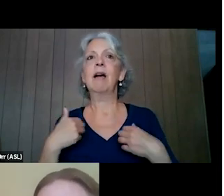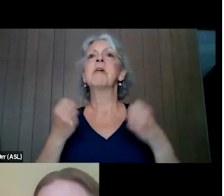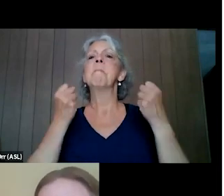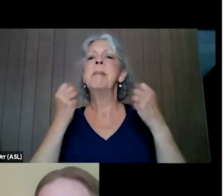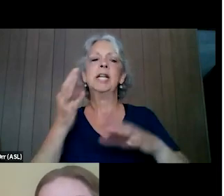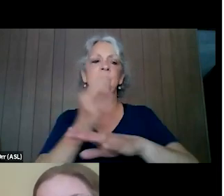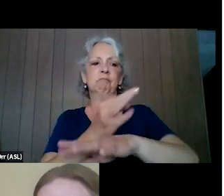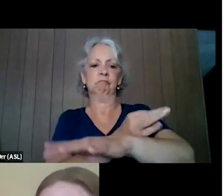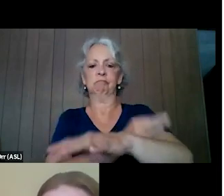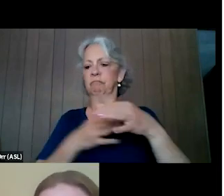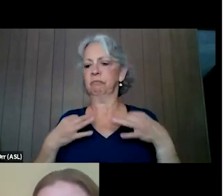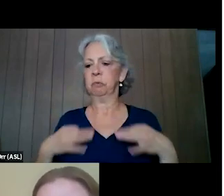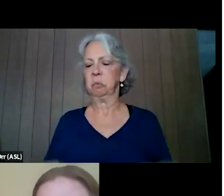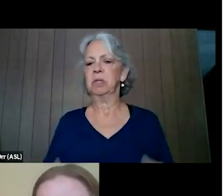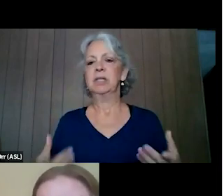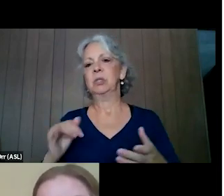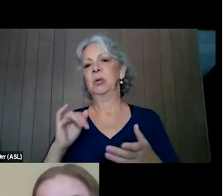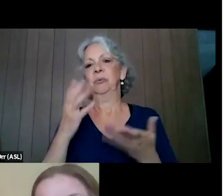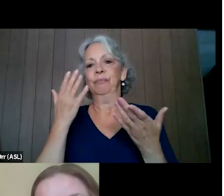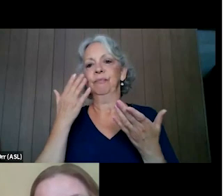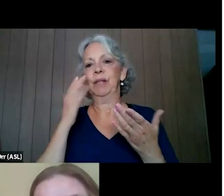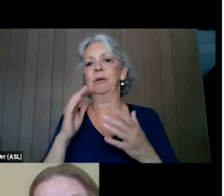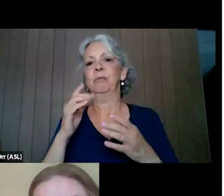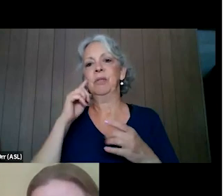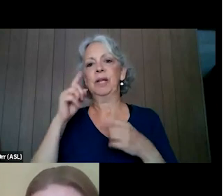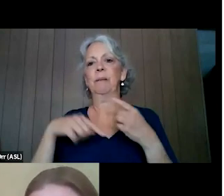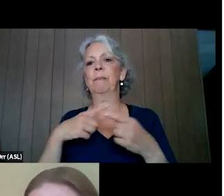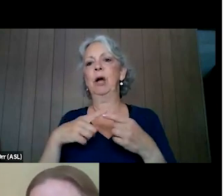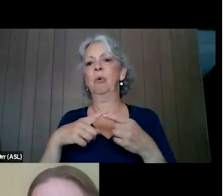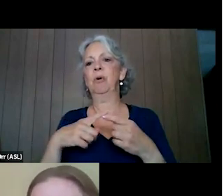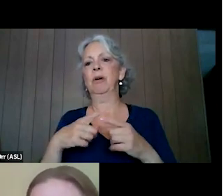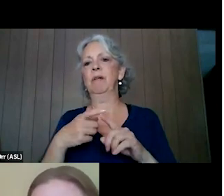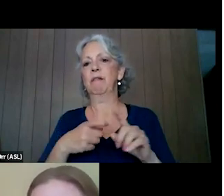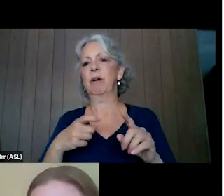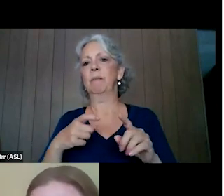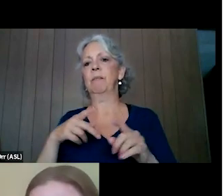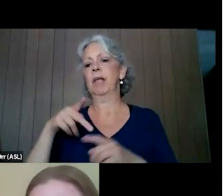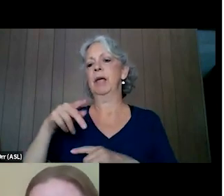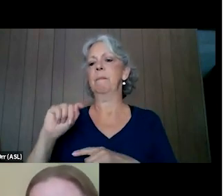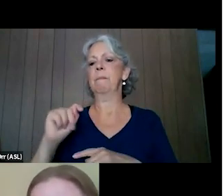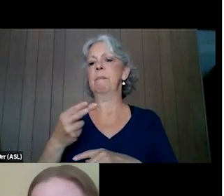So I think that that also begs the difference. I mean obviously when you think about from a pathophysiology standpoint, you know,